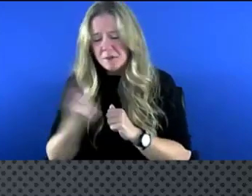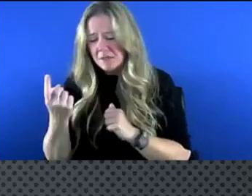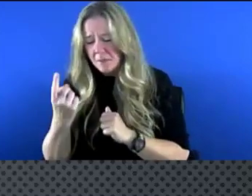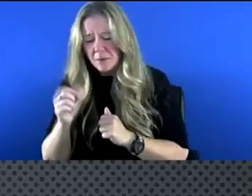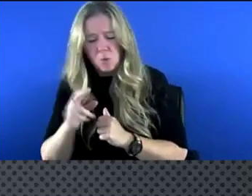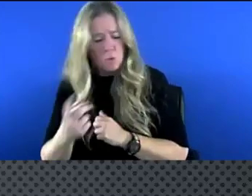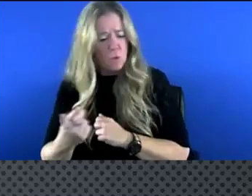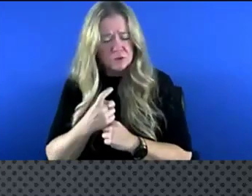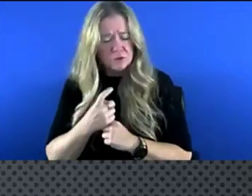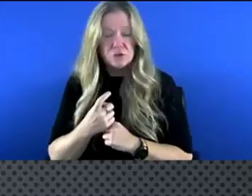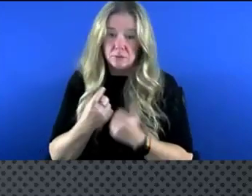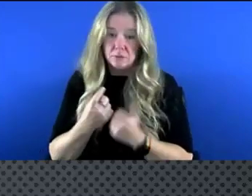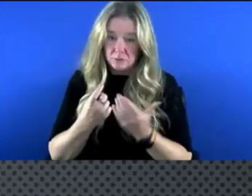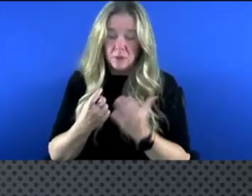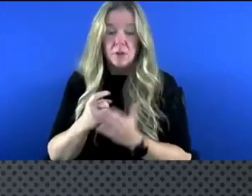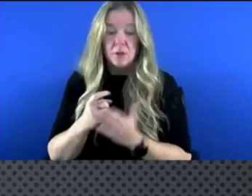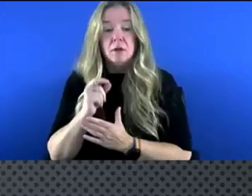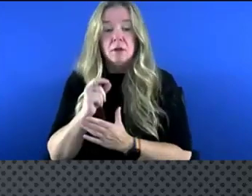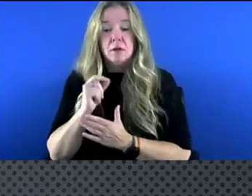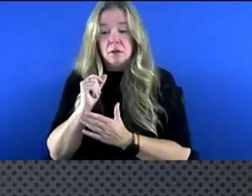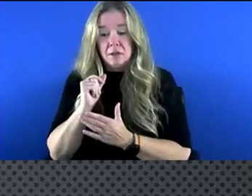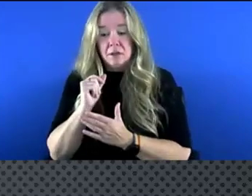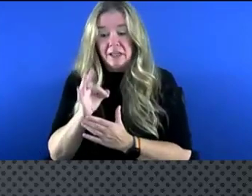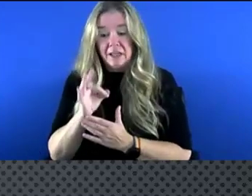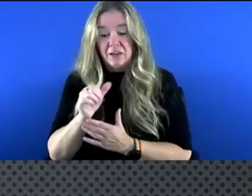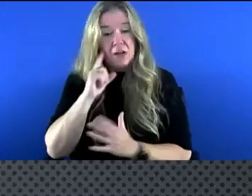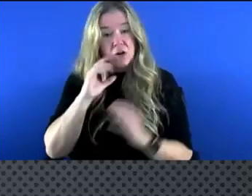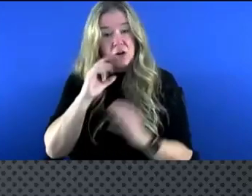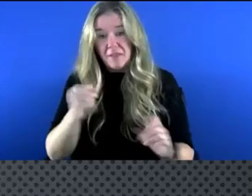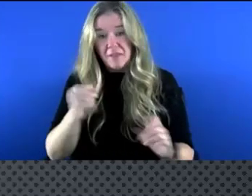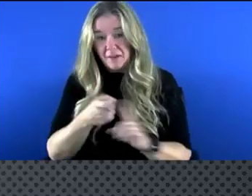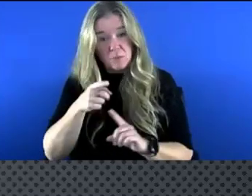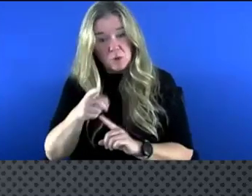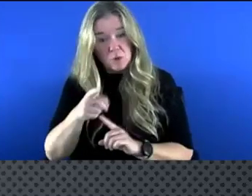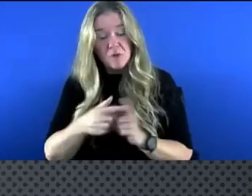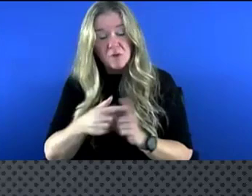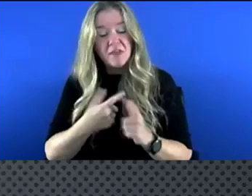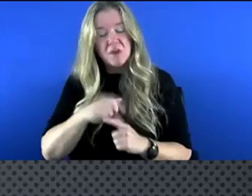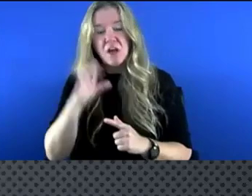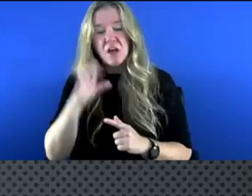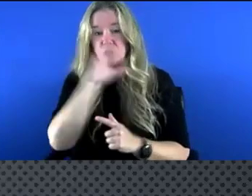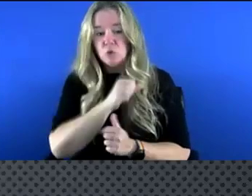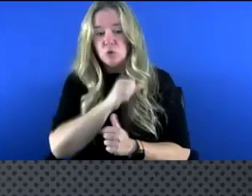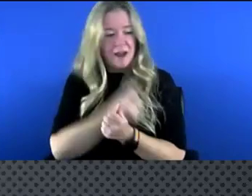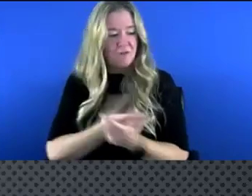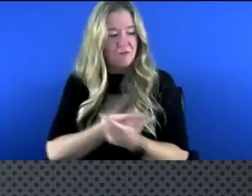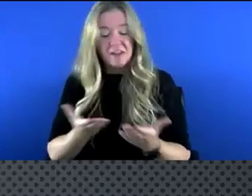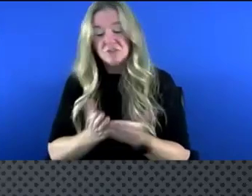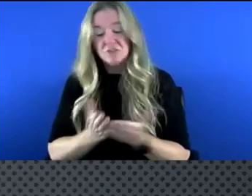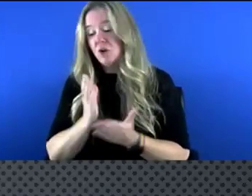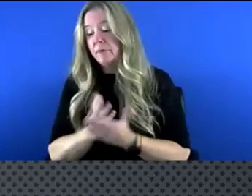And if we don't hear from you, we're just assuming that everything's going swimmingly